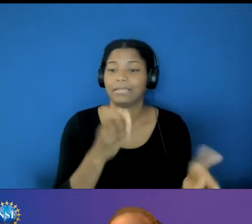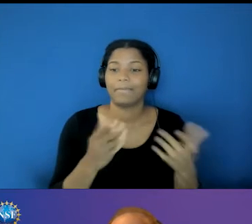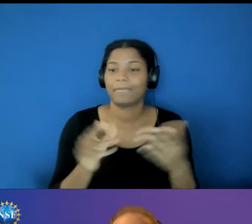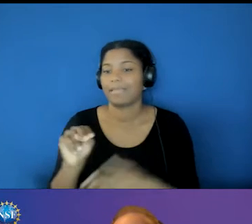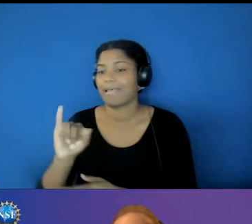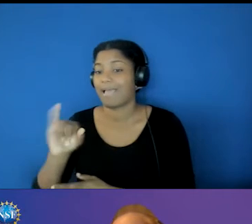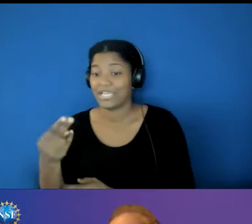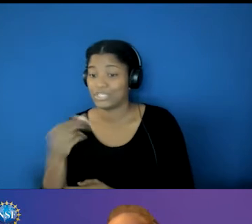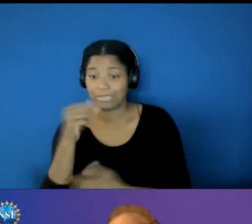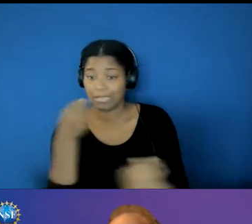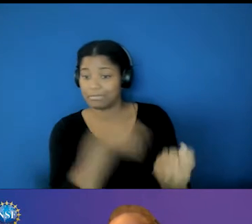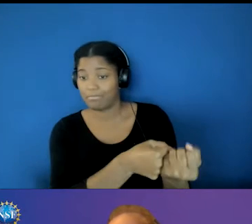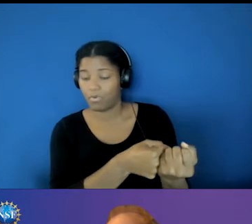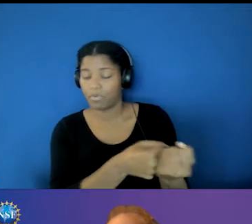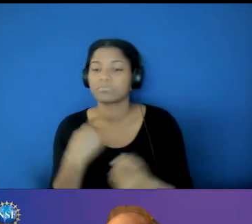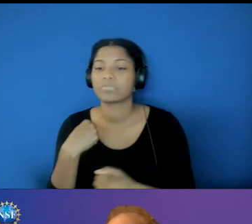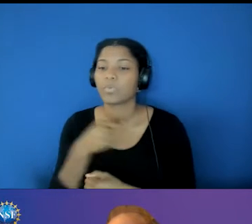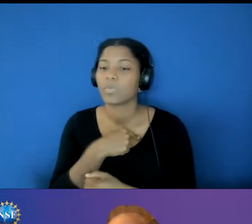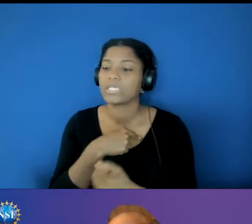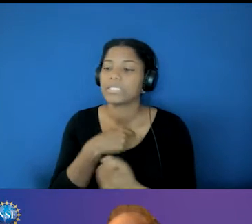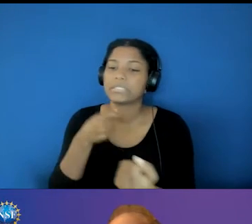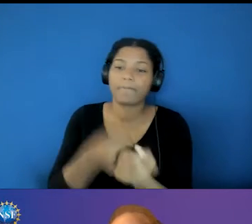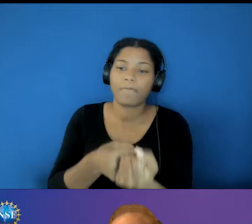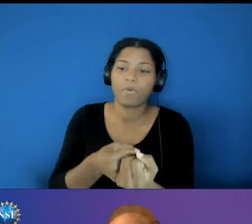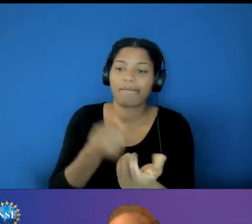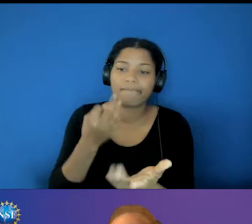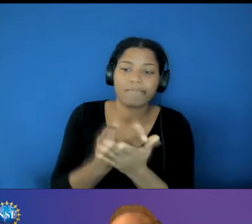So, we fund more basic research in the biosciences,